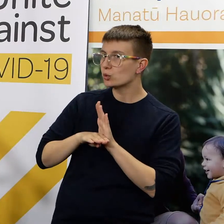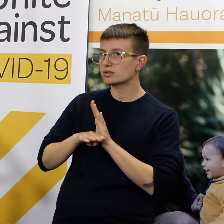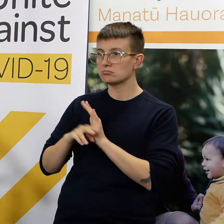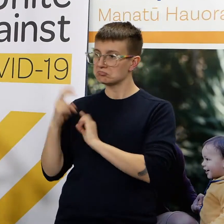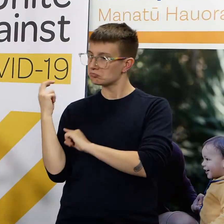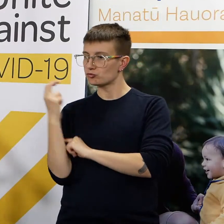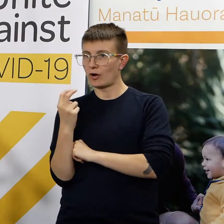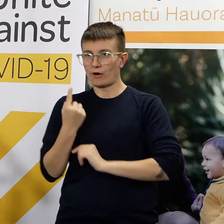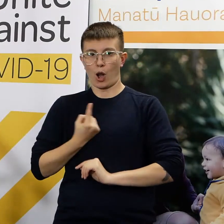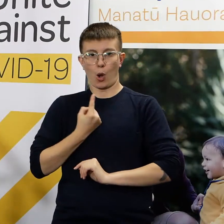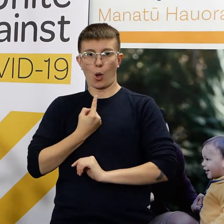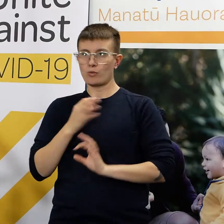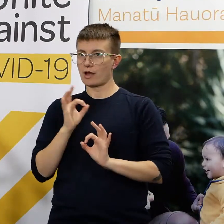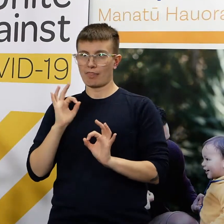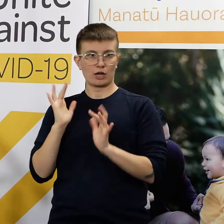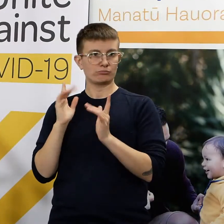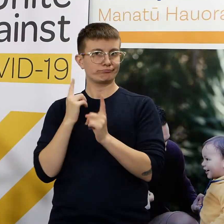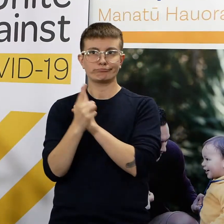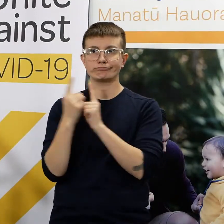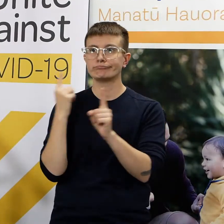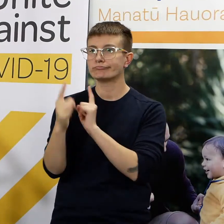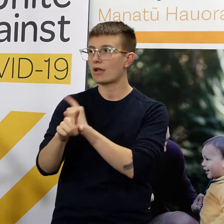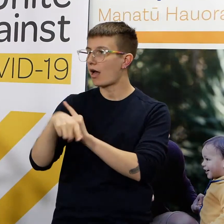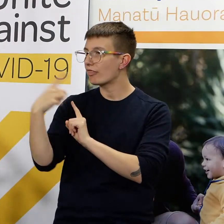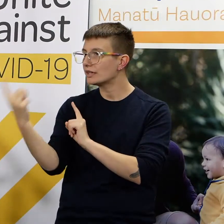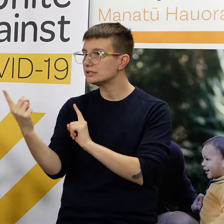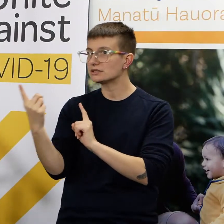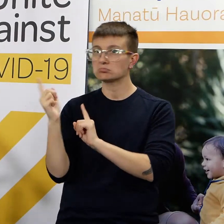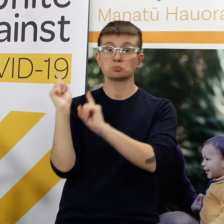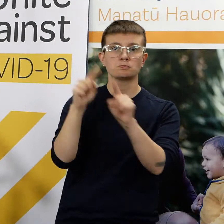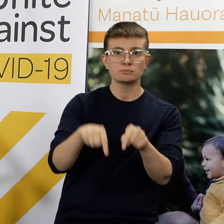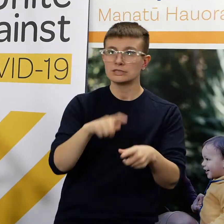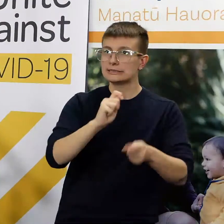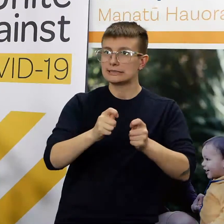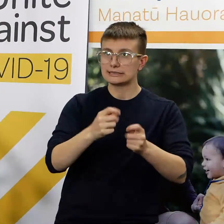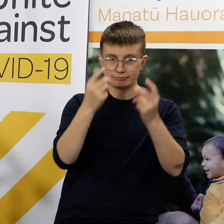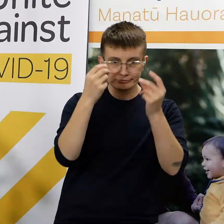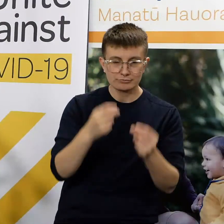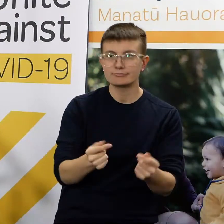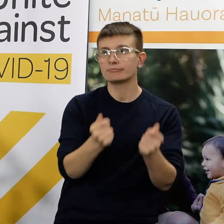What I have asked from today is that anyone being released on